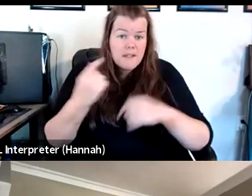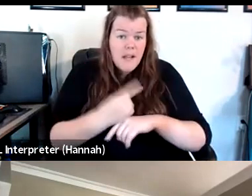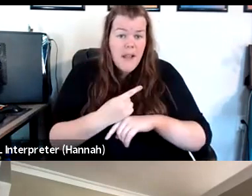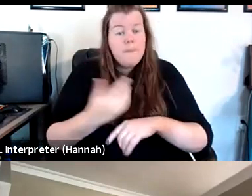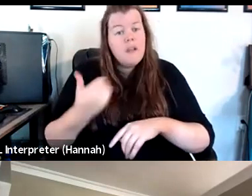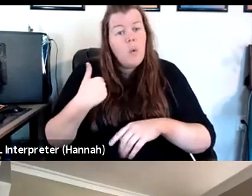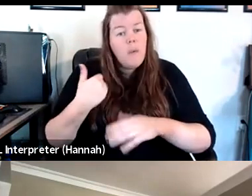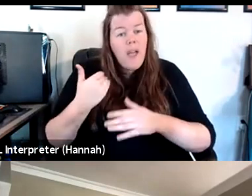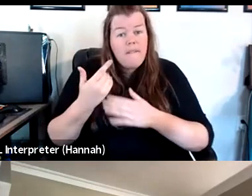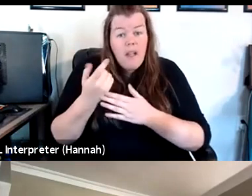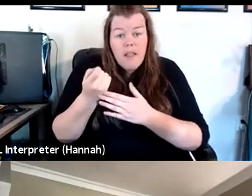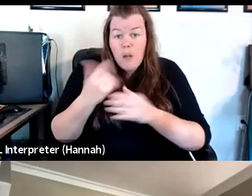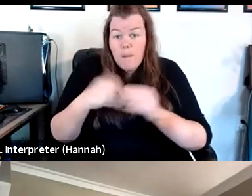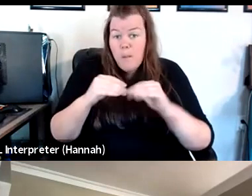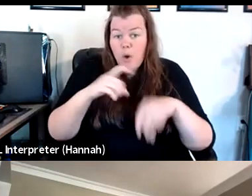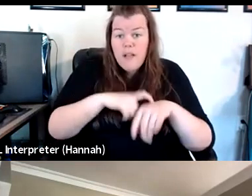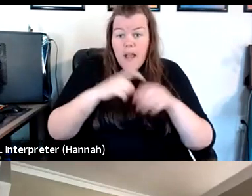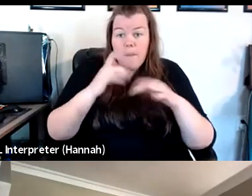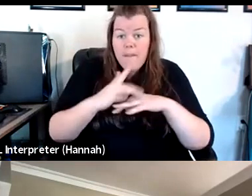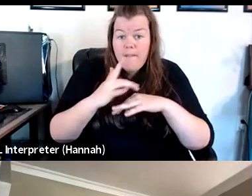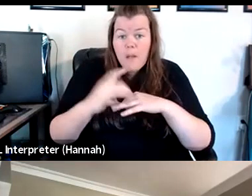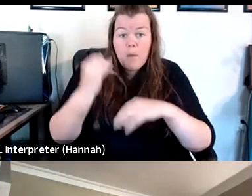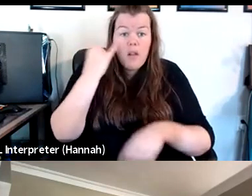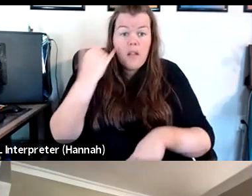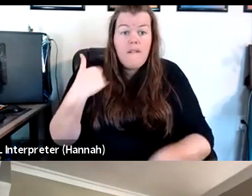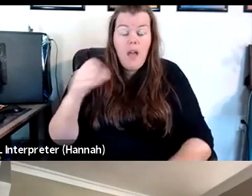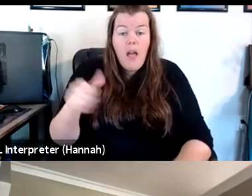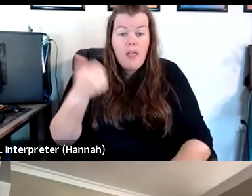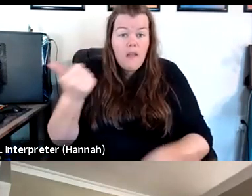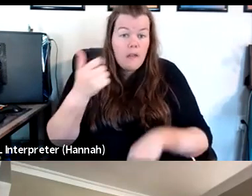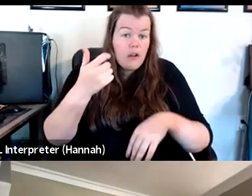time available if anybody has other questions or comments you're welcome to make those.